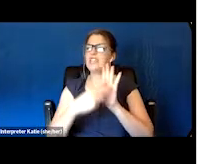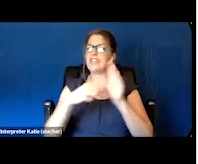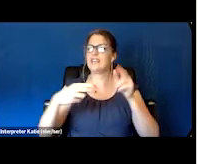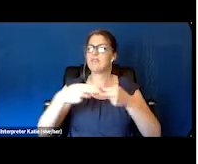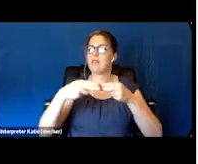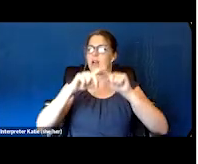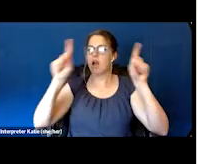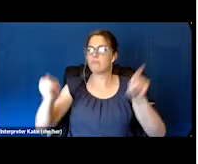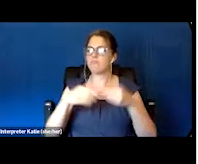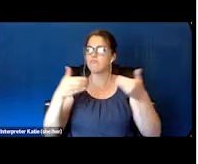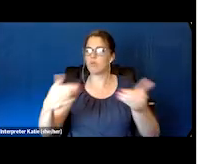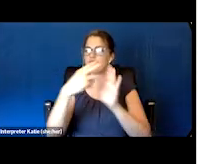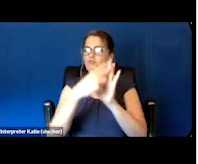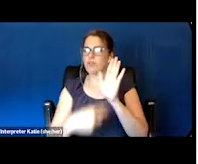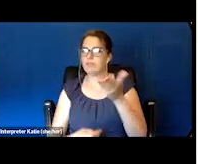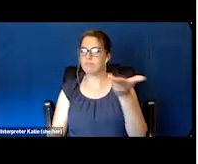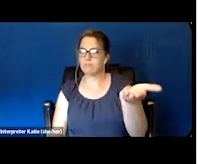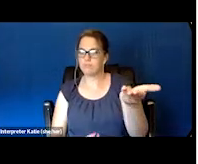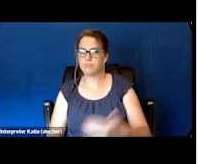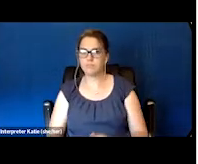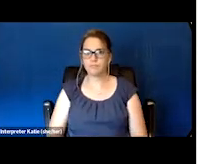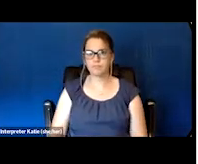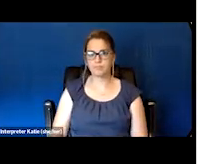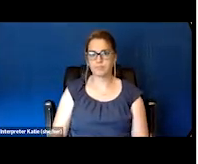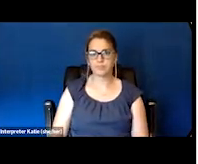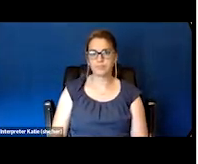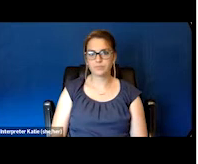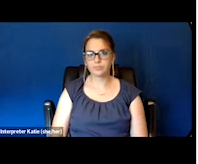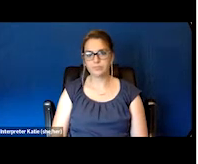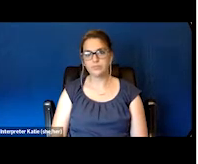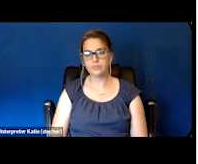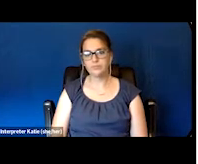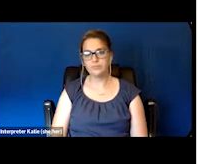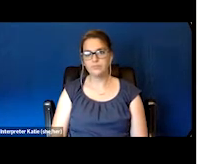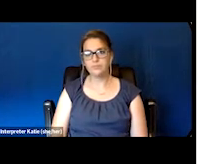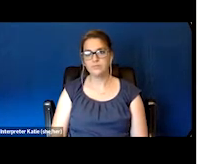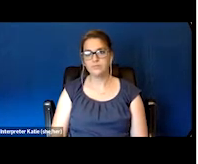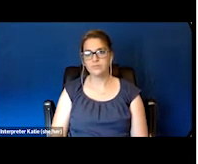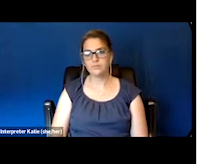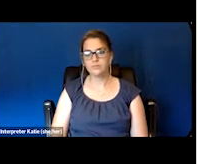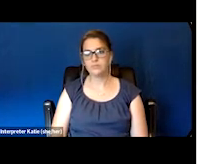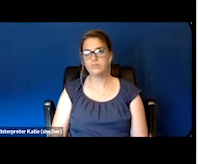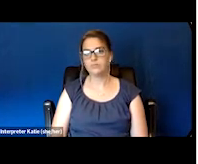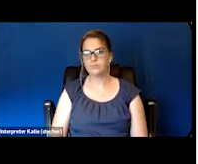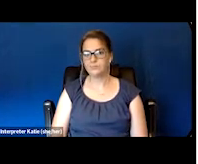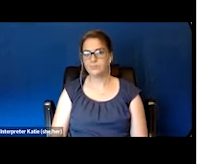and responsiveness to the impacts of trauma. It really emphasizes the physical, psychological,